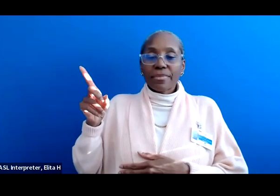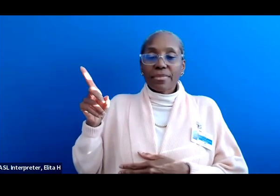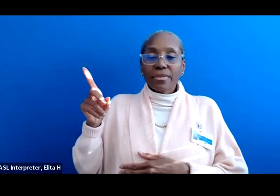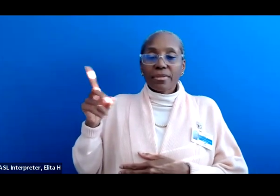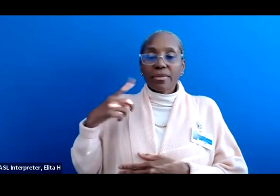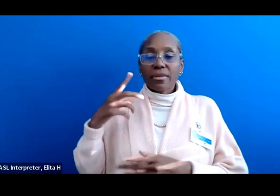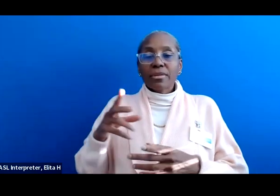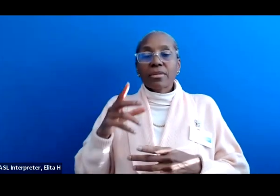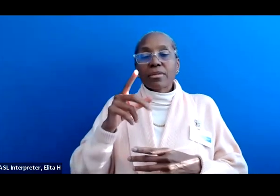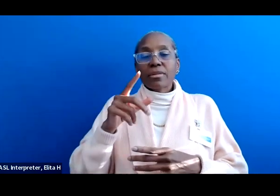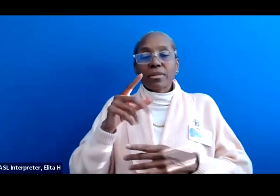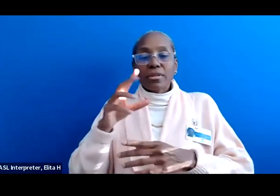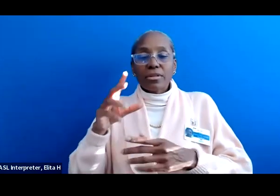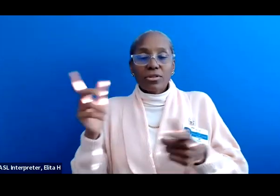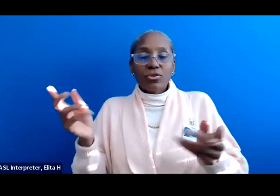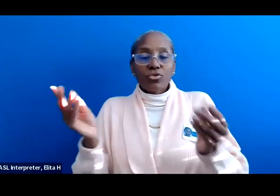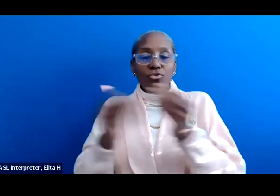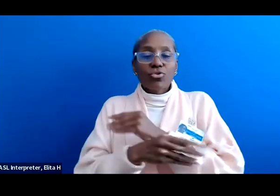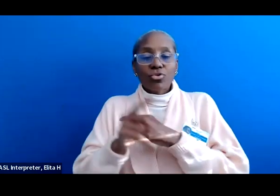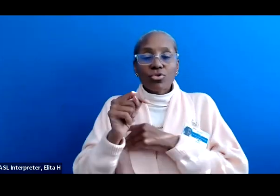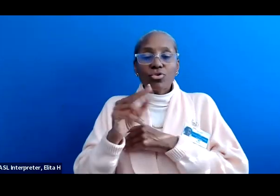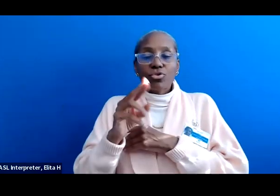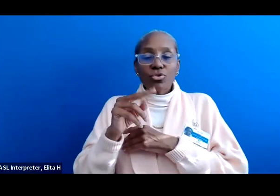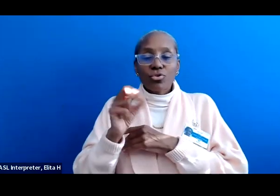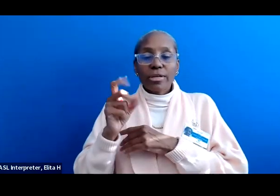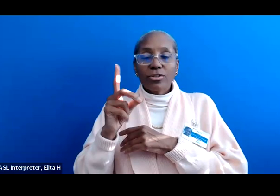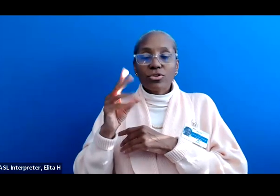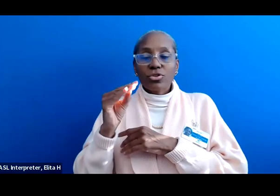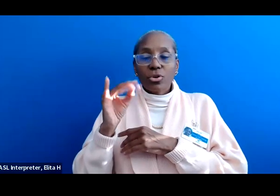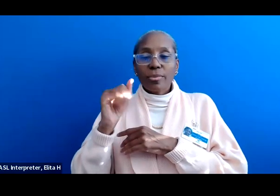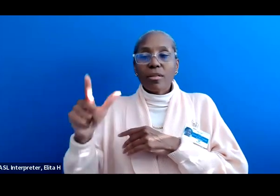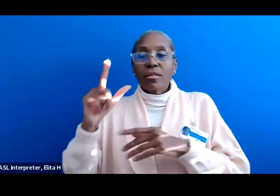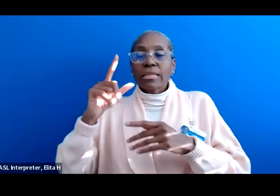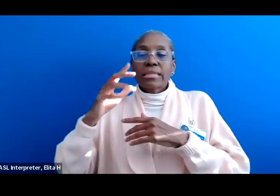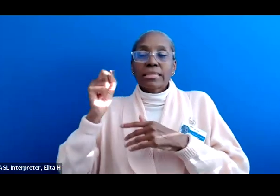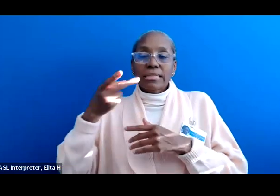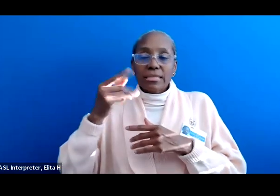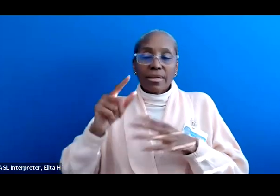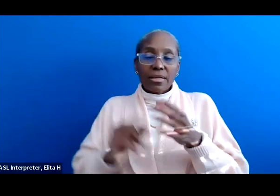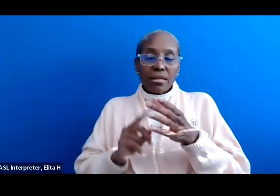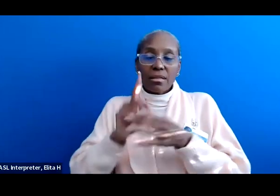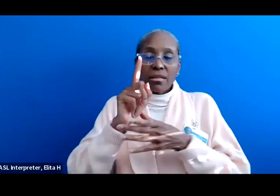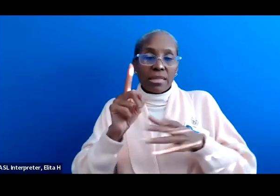transdermal spinal stimulators. What they're doing is they're planning to, and what I mean coming out